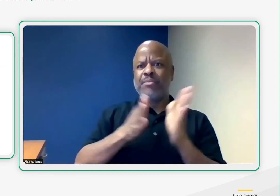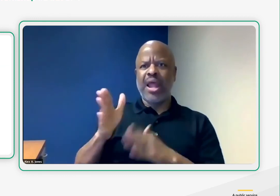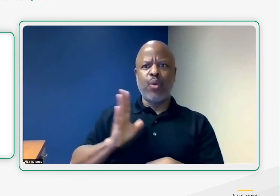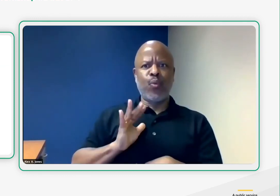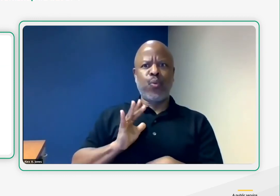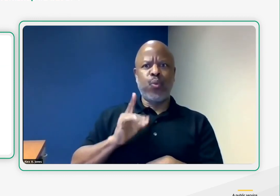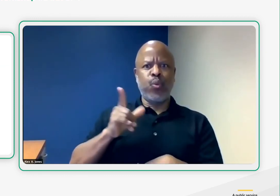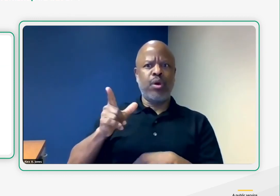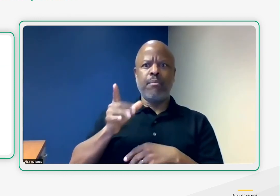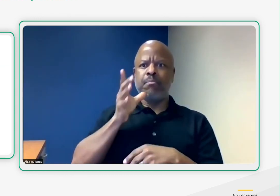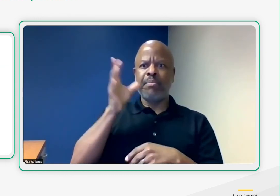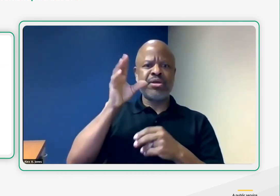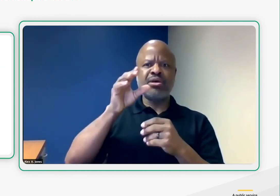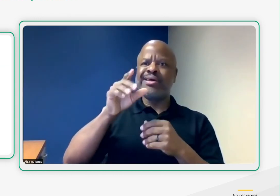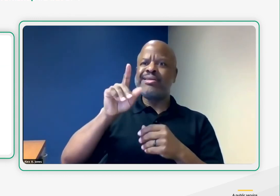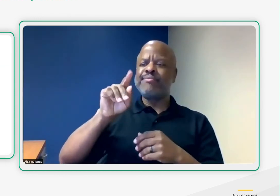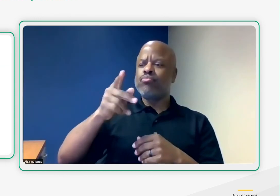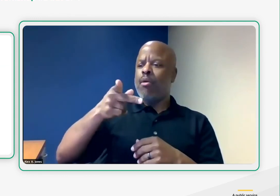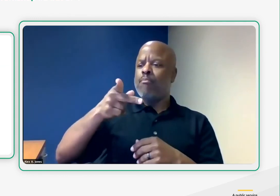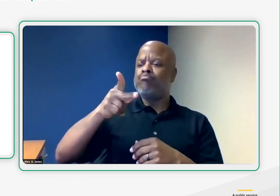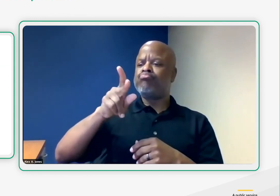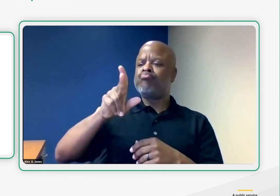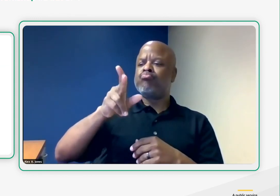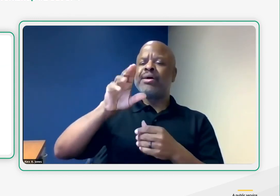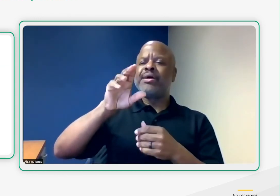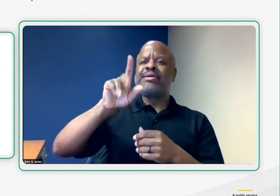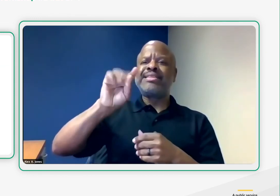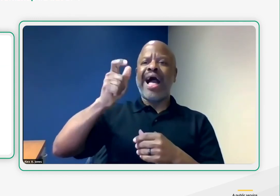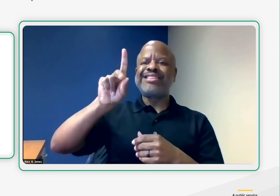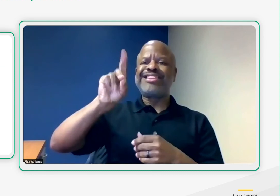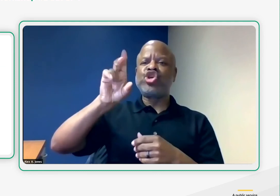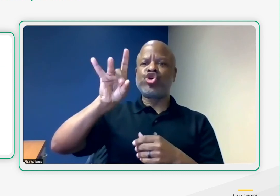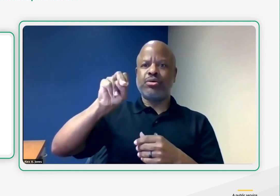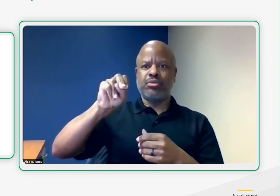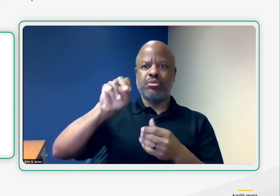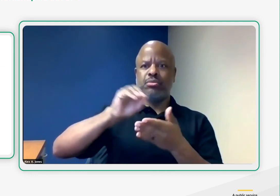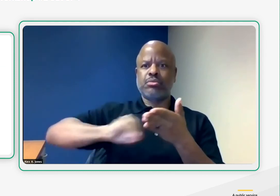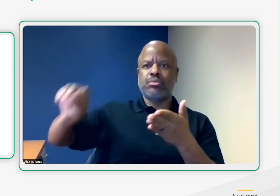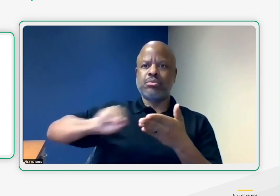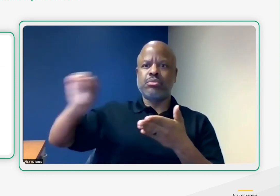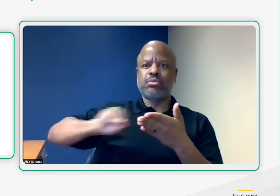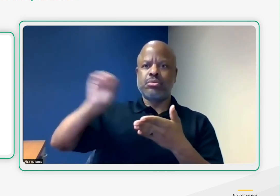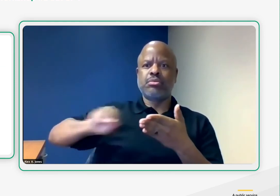That's, you know, or tax deductions along those lines.